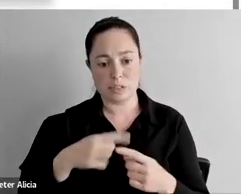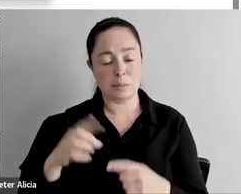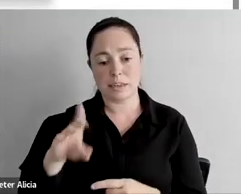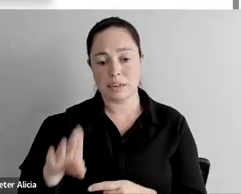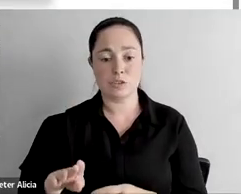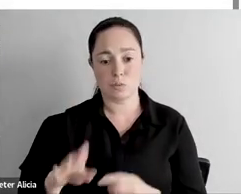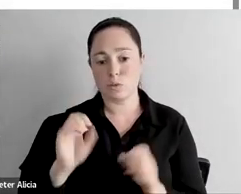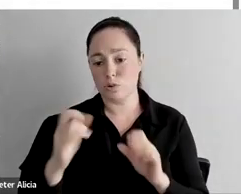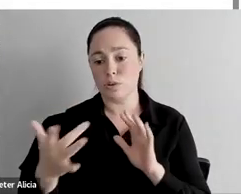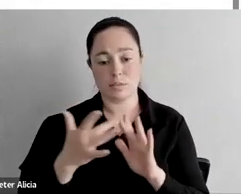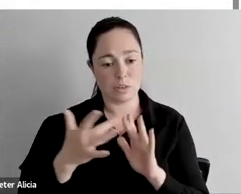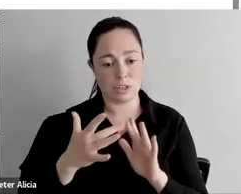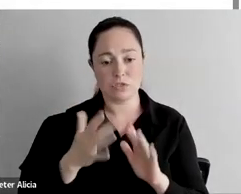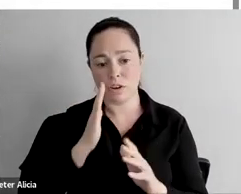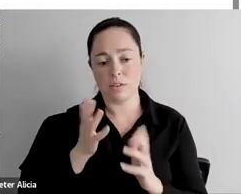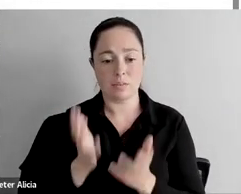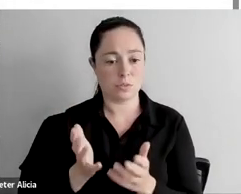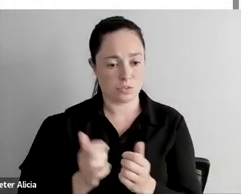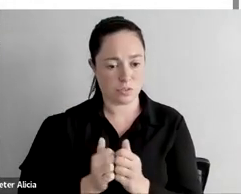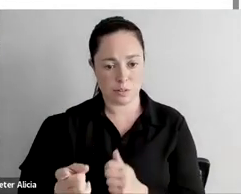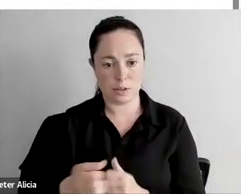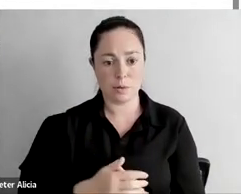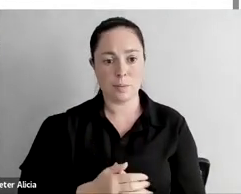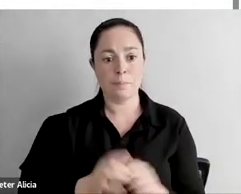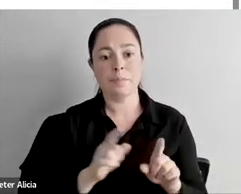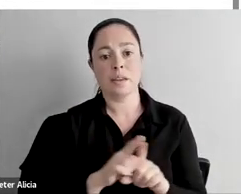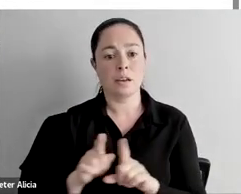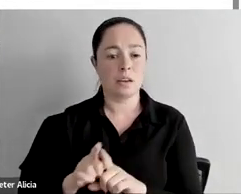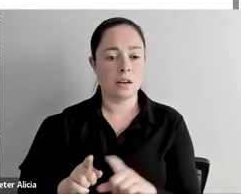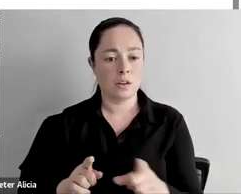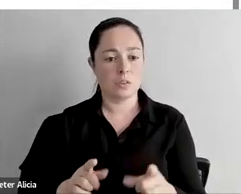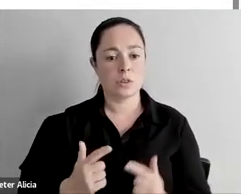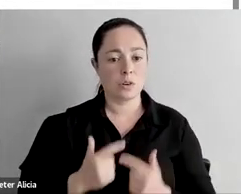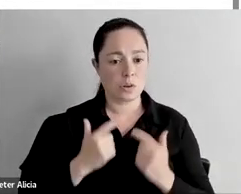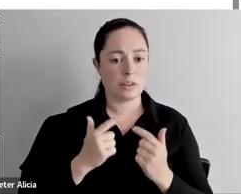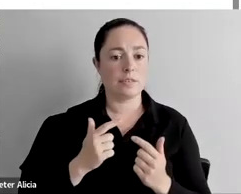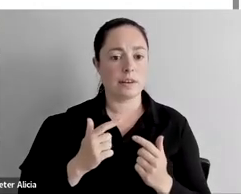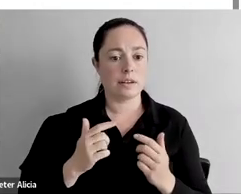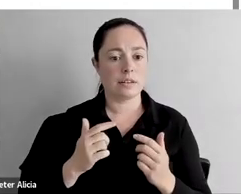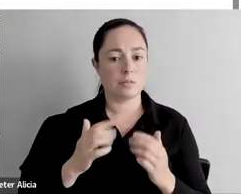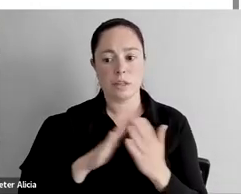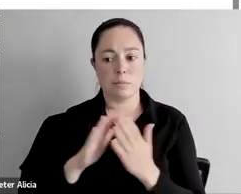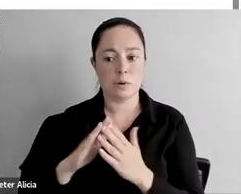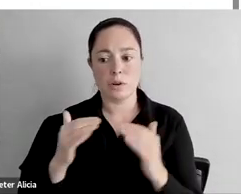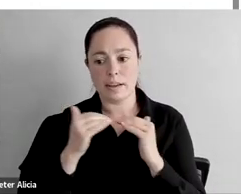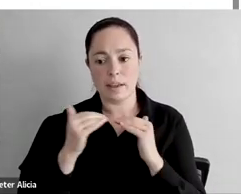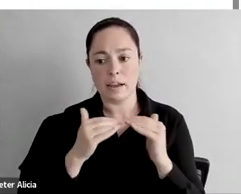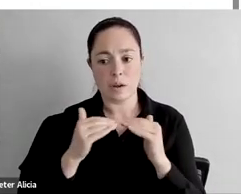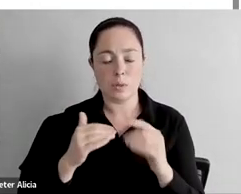it. And there's also like with the Community Living Equity Center on the landing page, there is a video